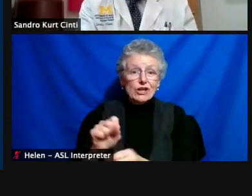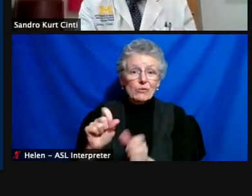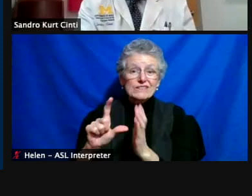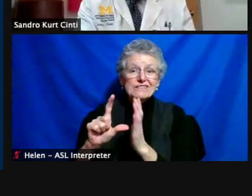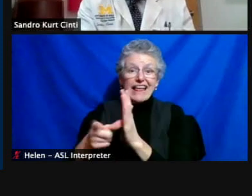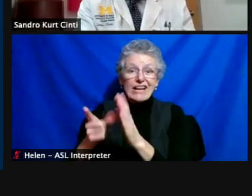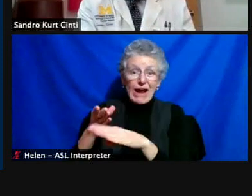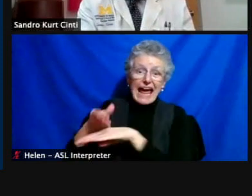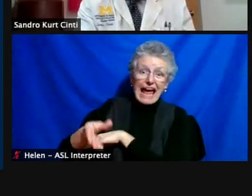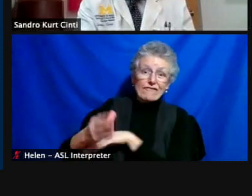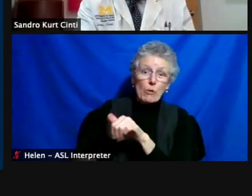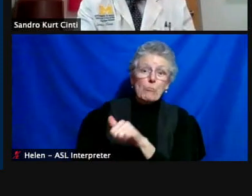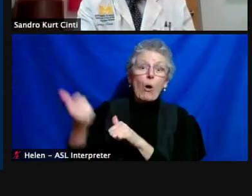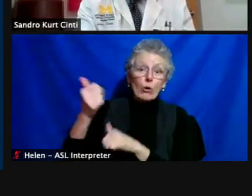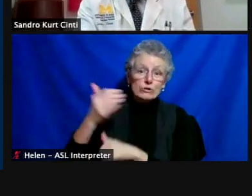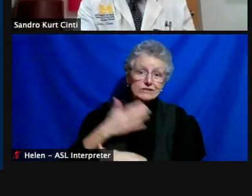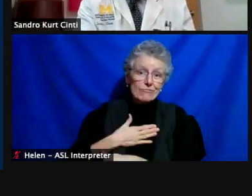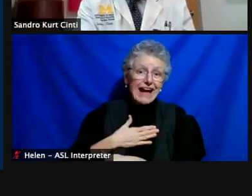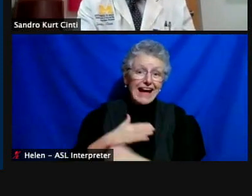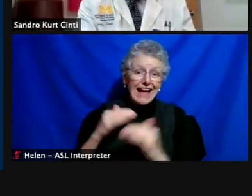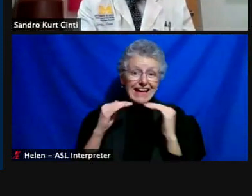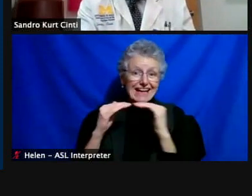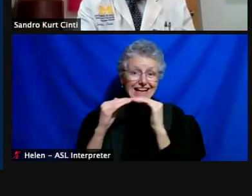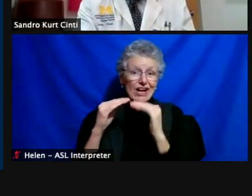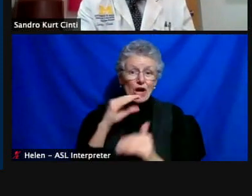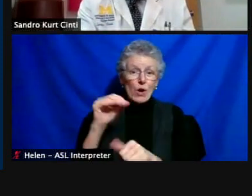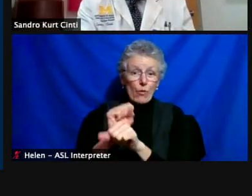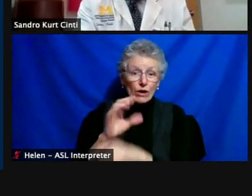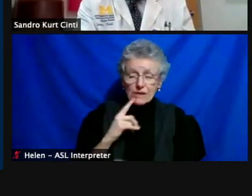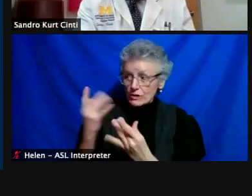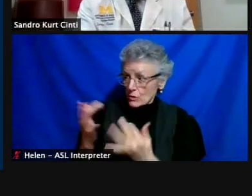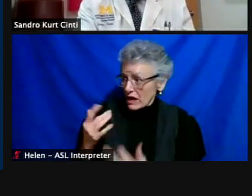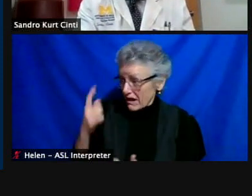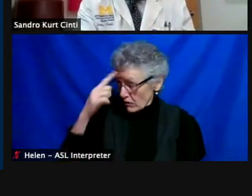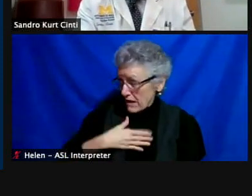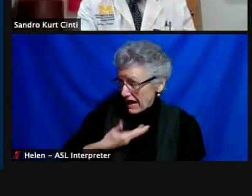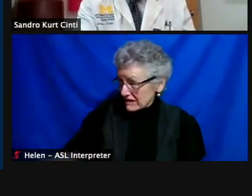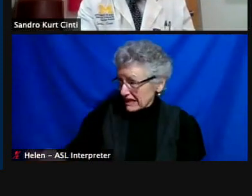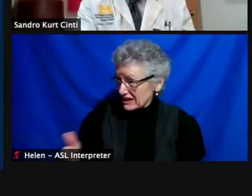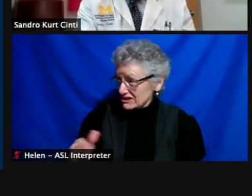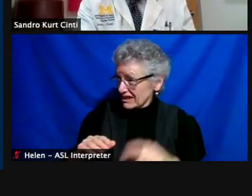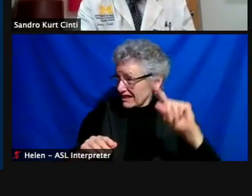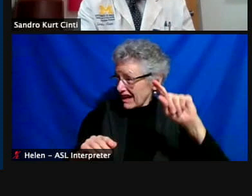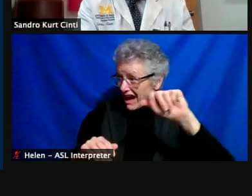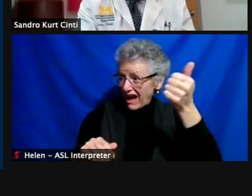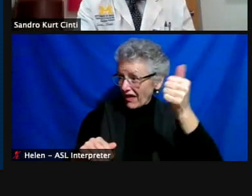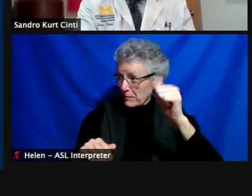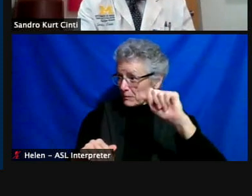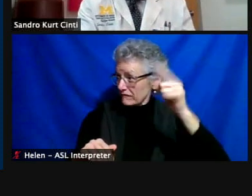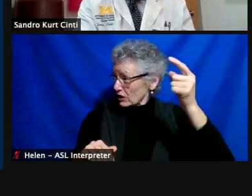including Dr. Cinti and others. And I was kinda like waiting for my invitation and I did get my first notes.